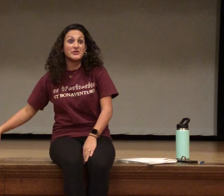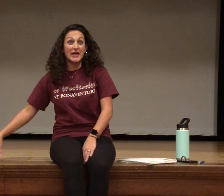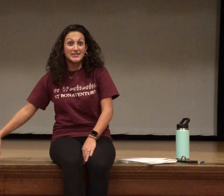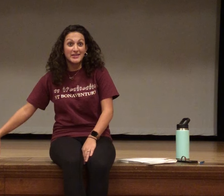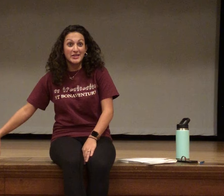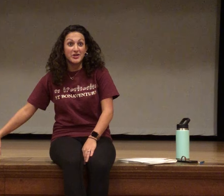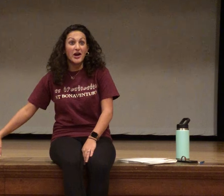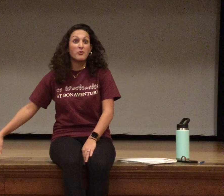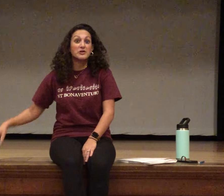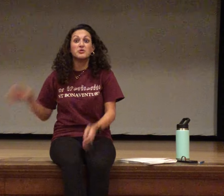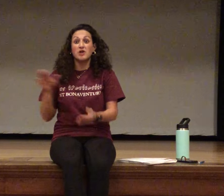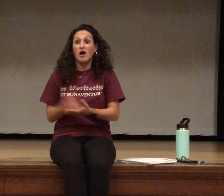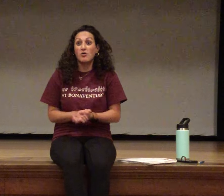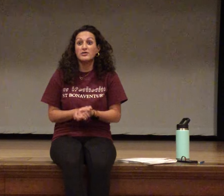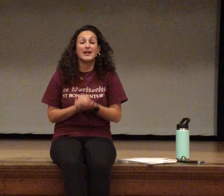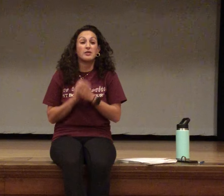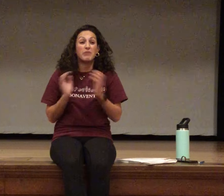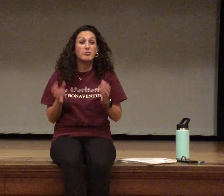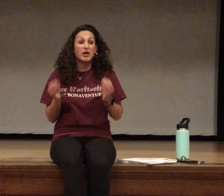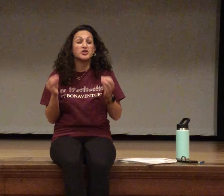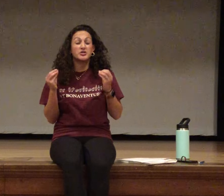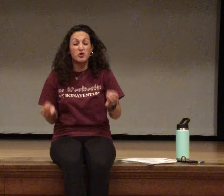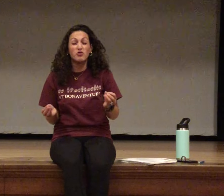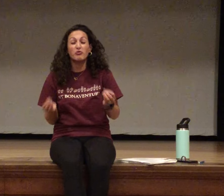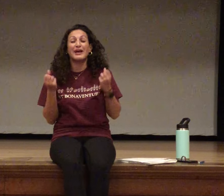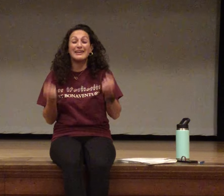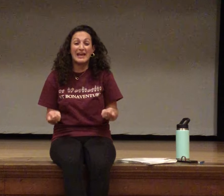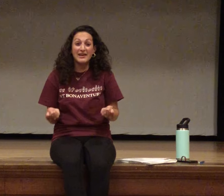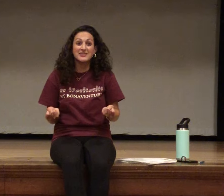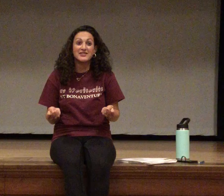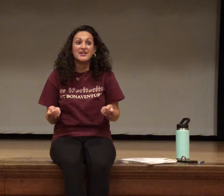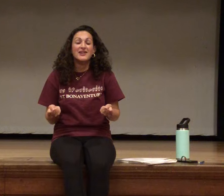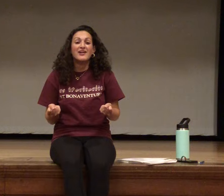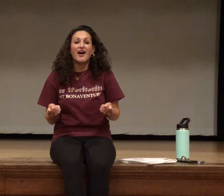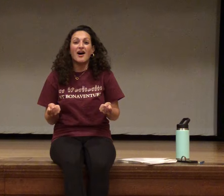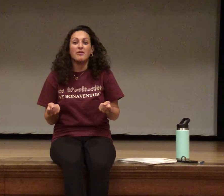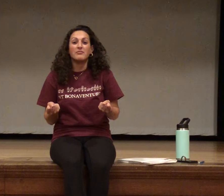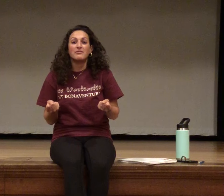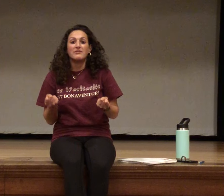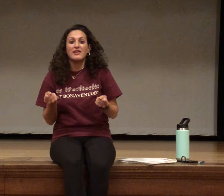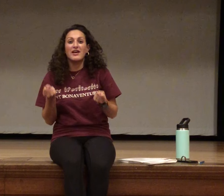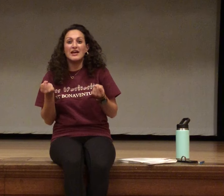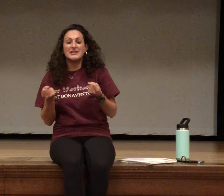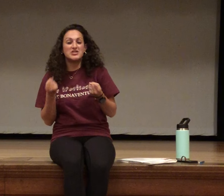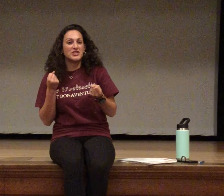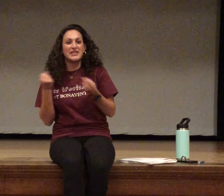no signs on here I wish it was Hogwarts and I could make pictures move but I can't um it just